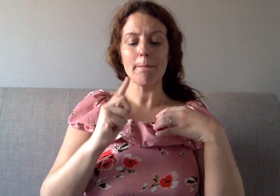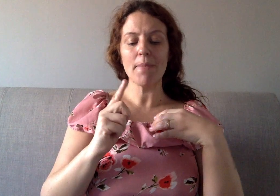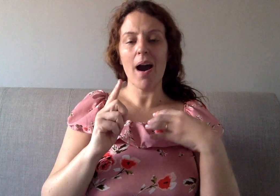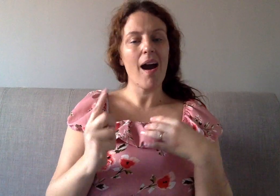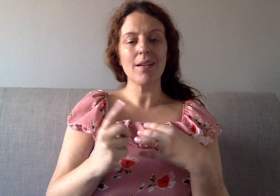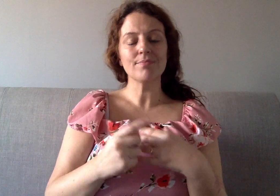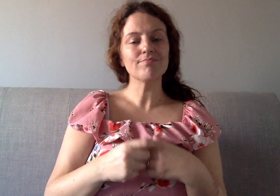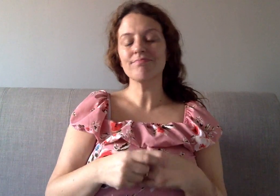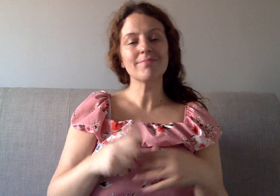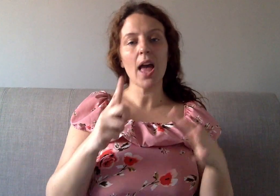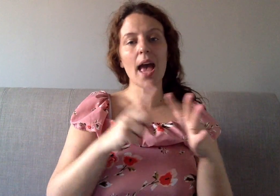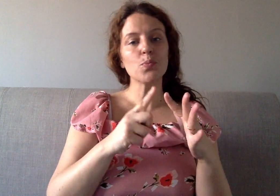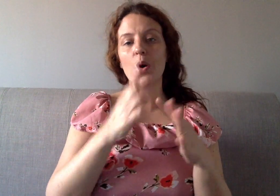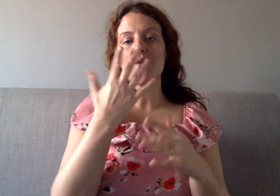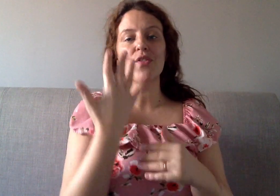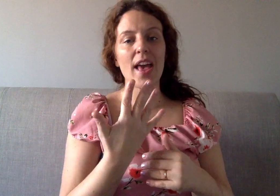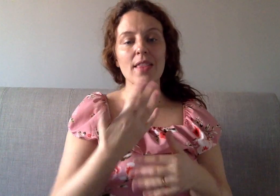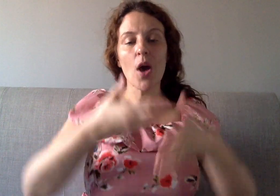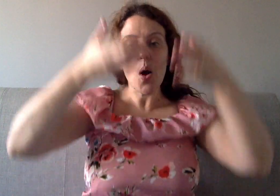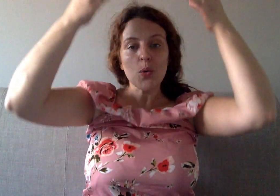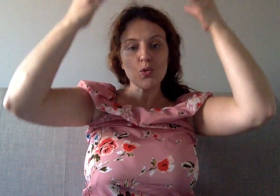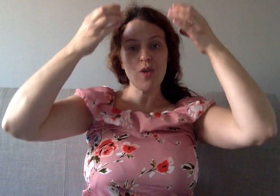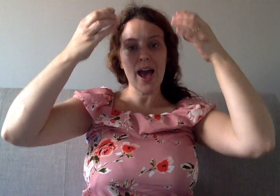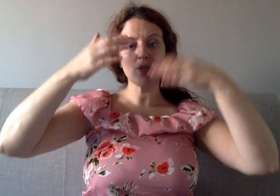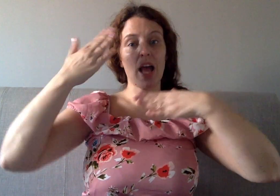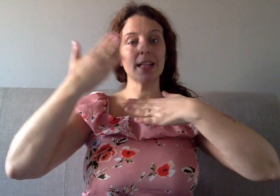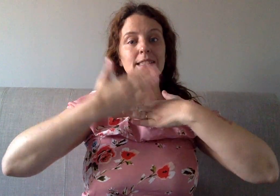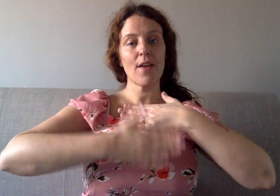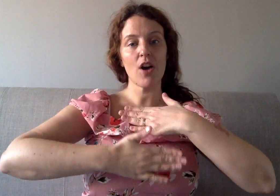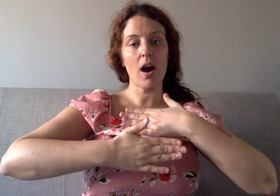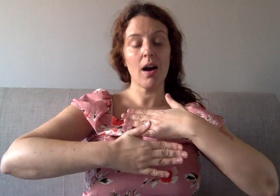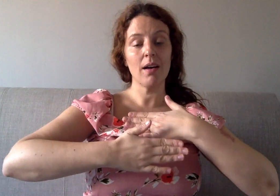But Edward the 5th was never crowned.